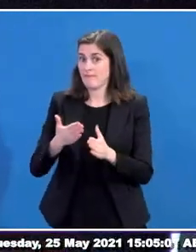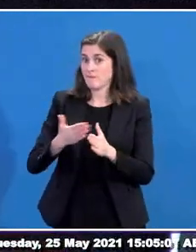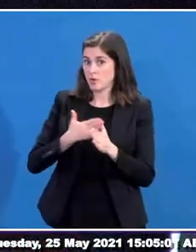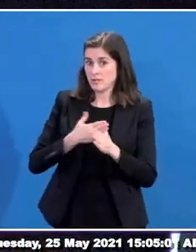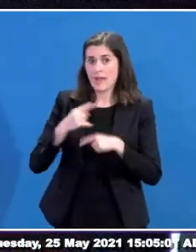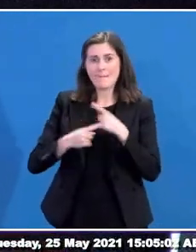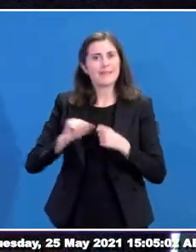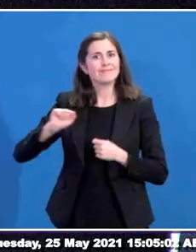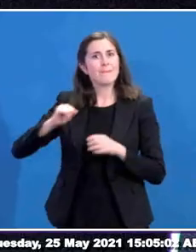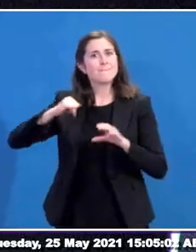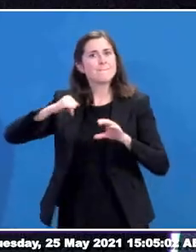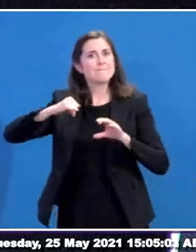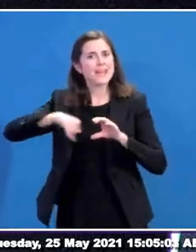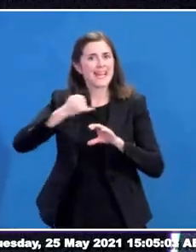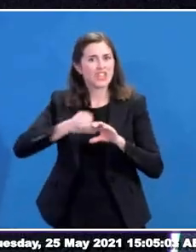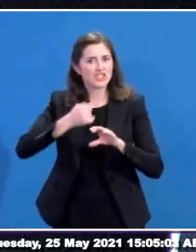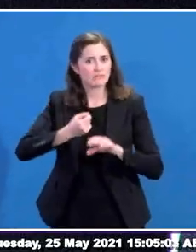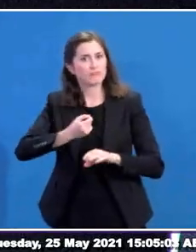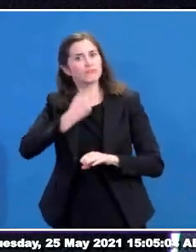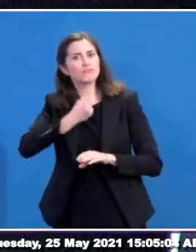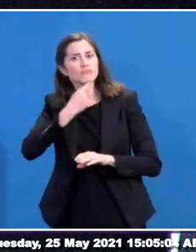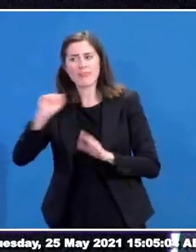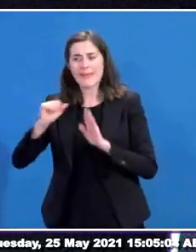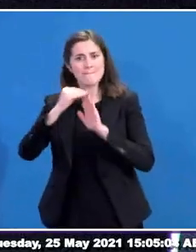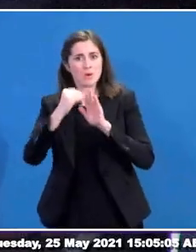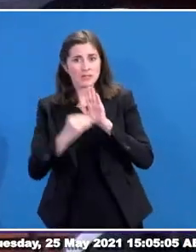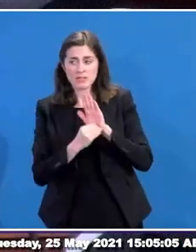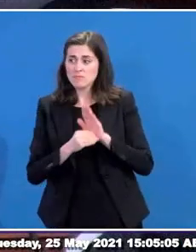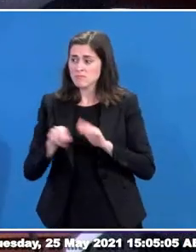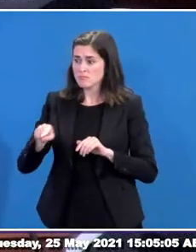The understanding of the medications policy was quite high with all staff